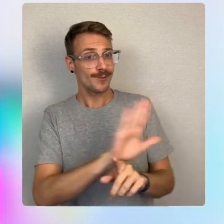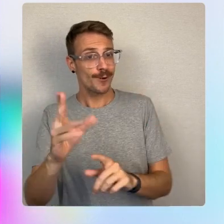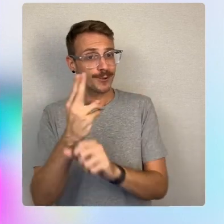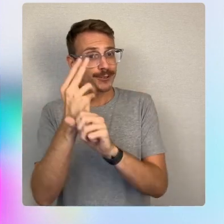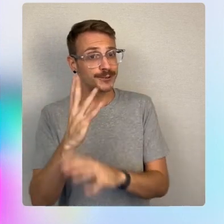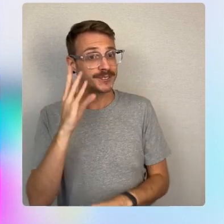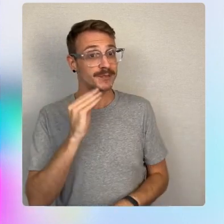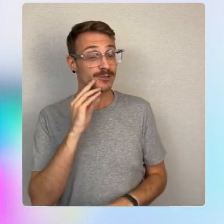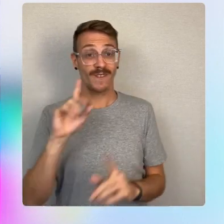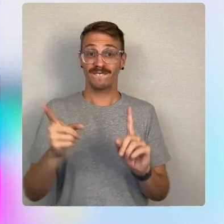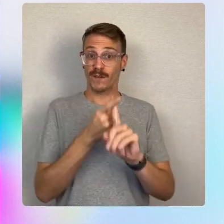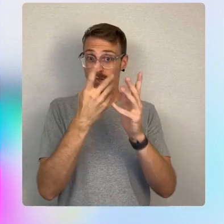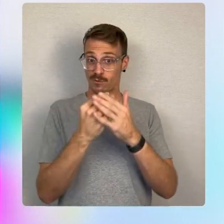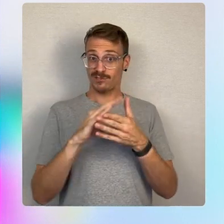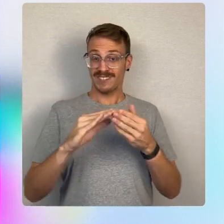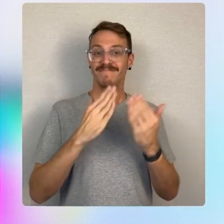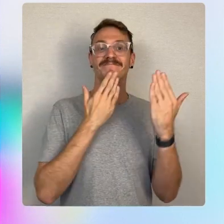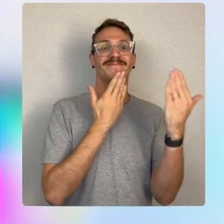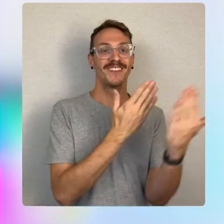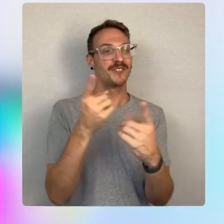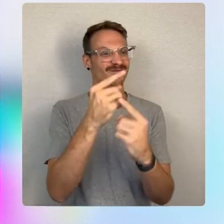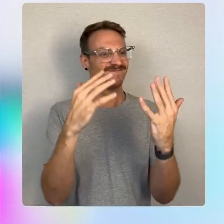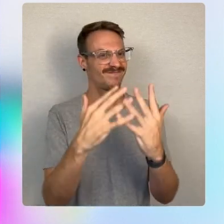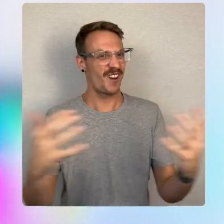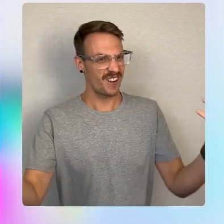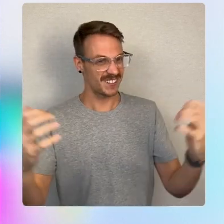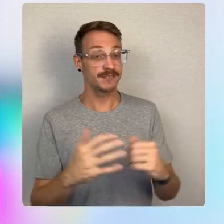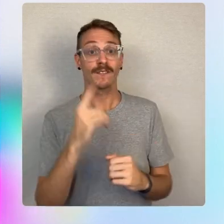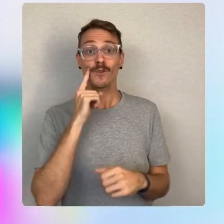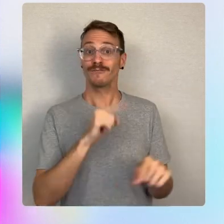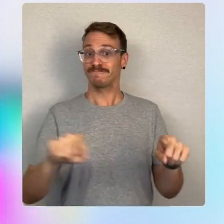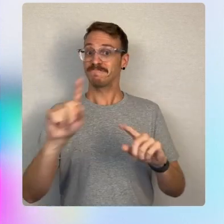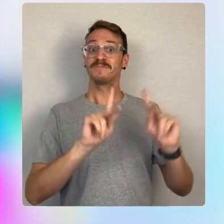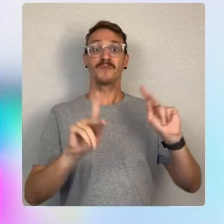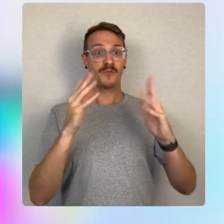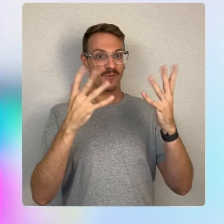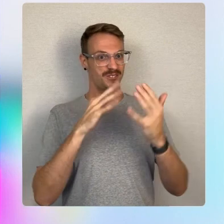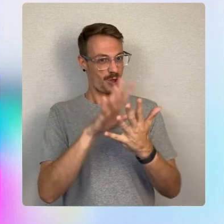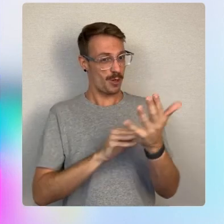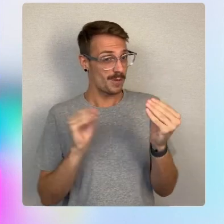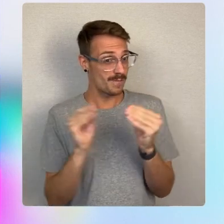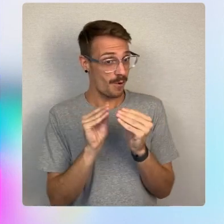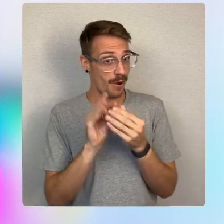so I would first like to say thank you to the audience. For those of you who would like to learn more